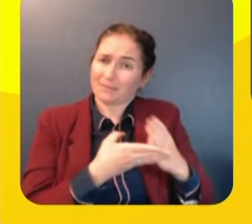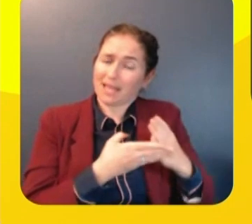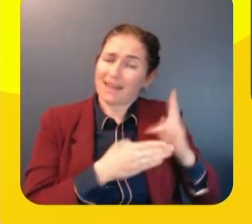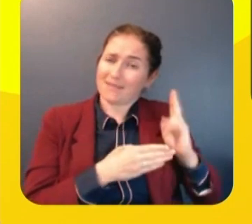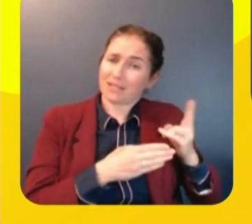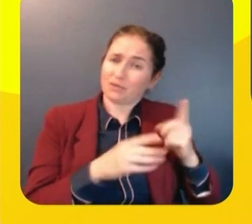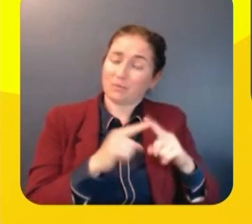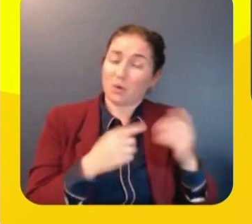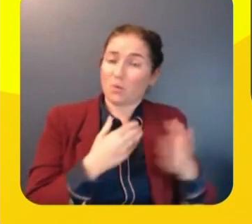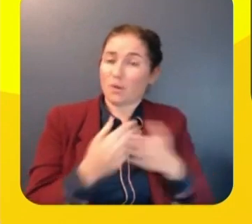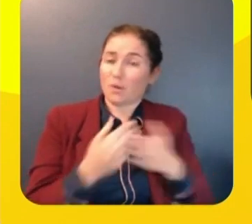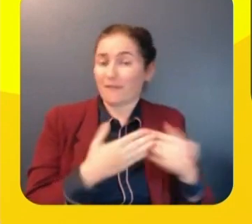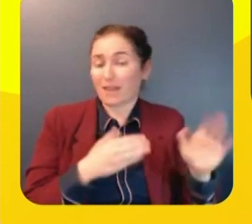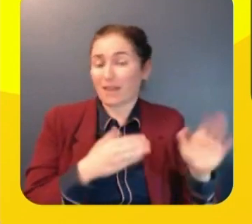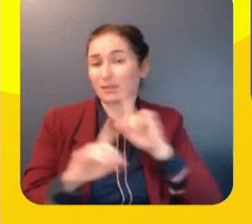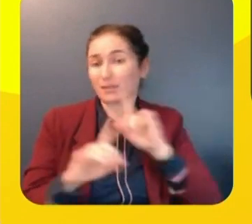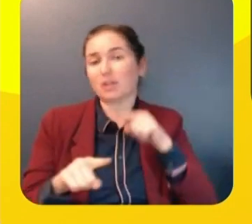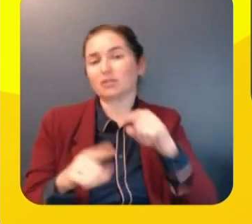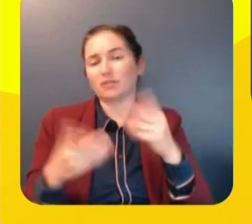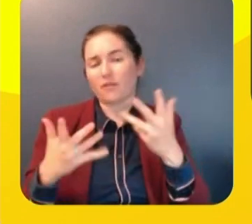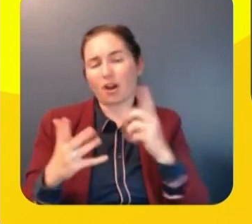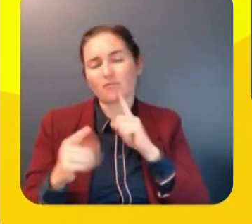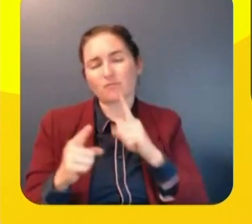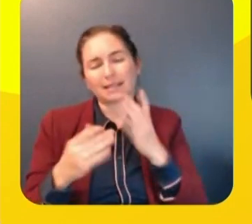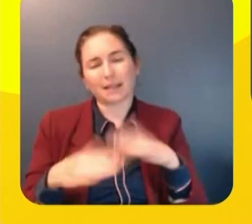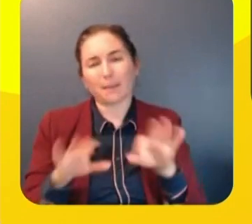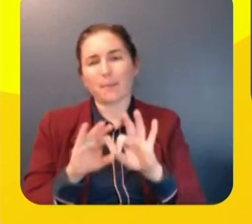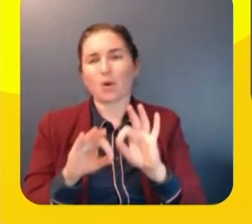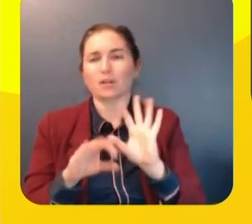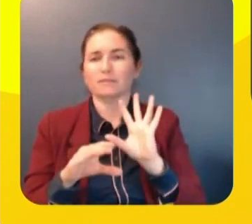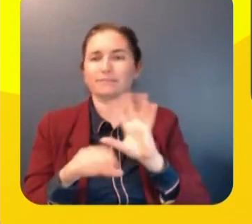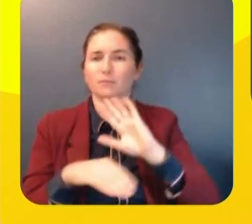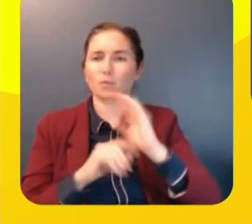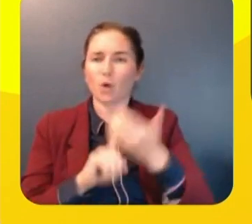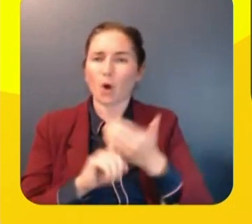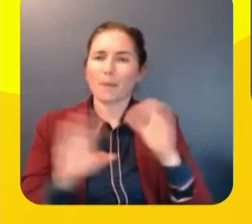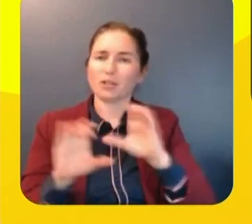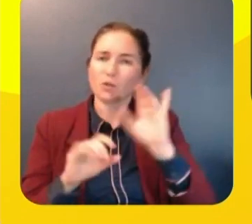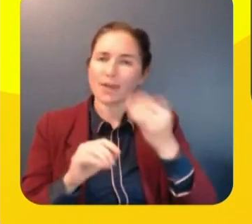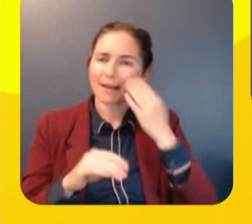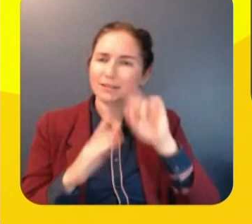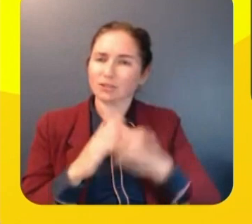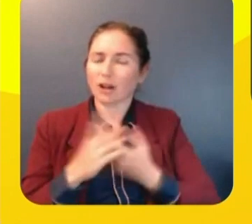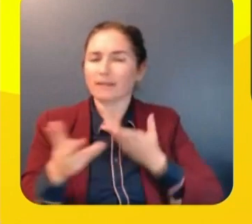you've played a really important role by doing that, by starting that conversation, and it's easy to do.